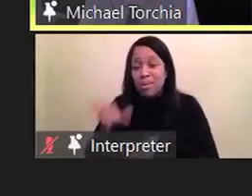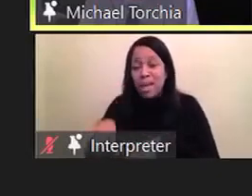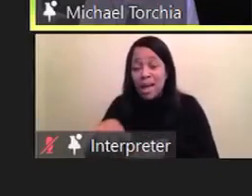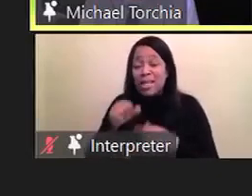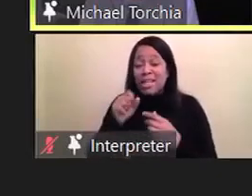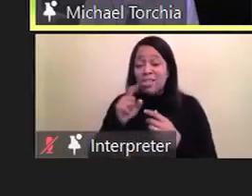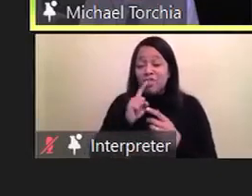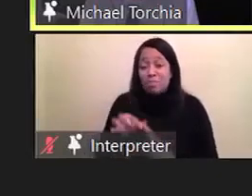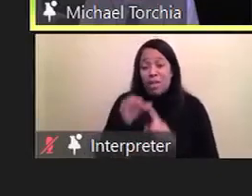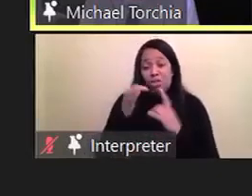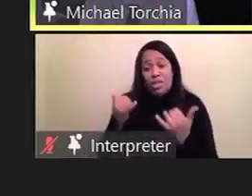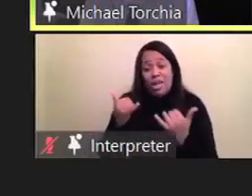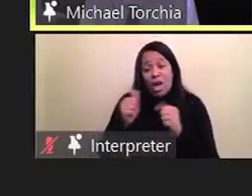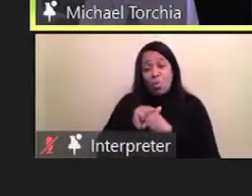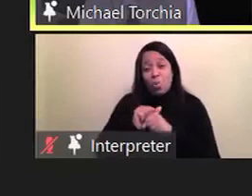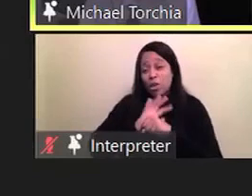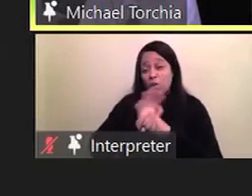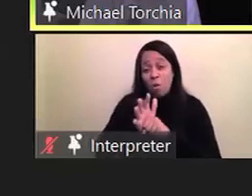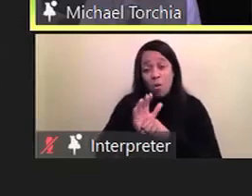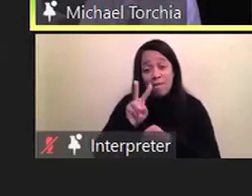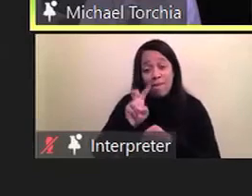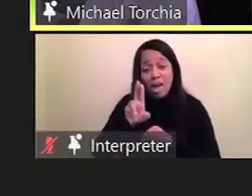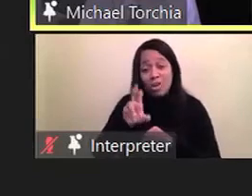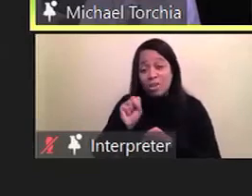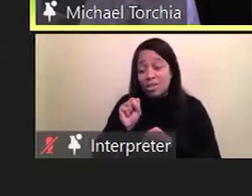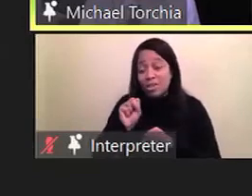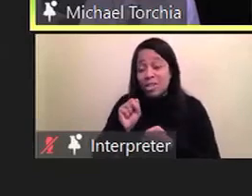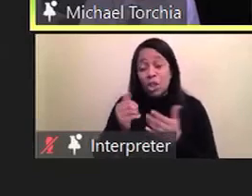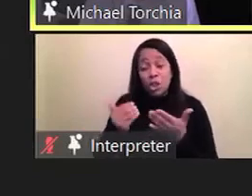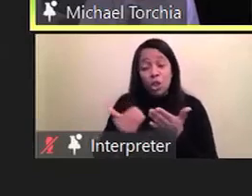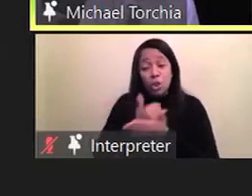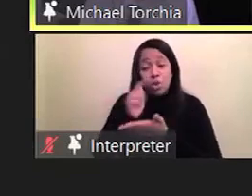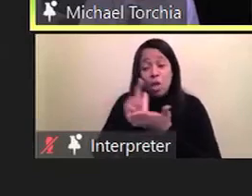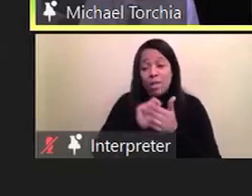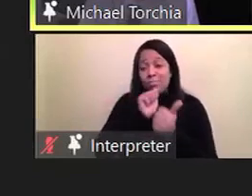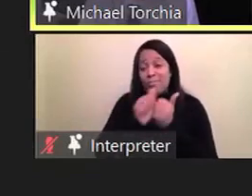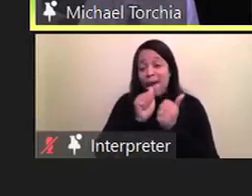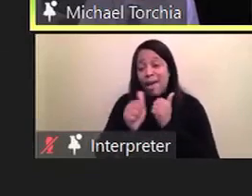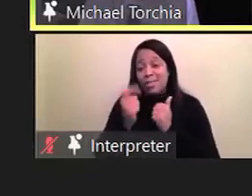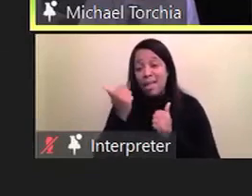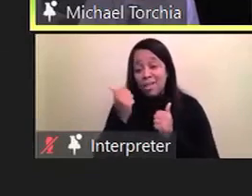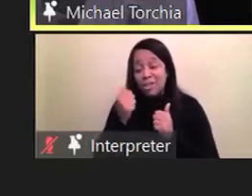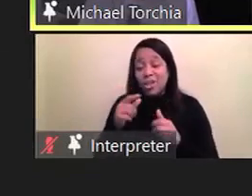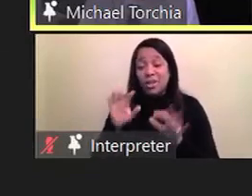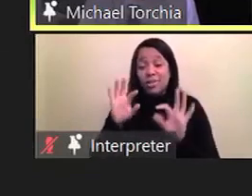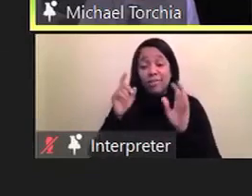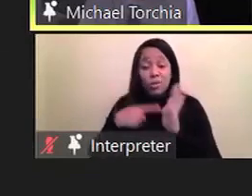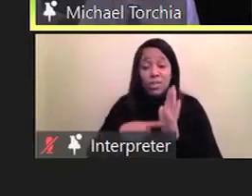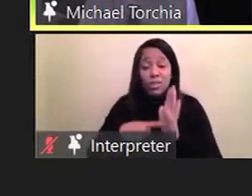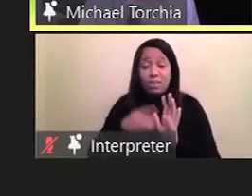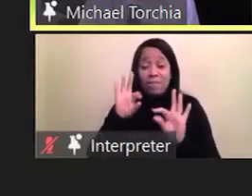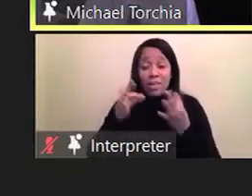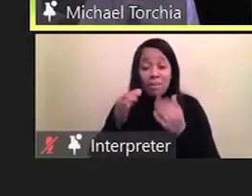with the new statutes that were passed last year, the Family First Coronavirus Response Act,